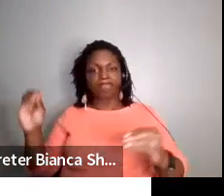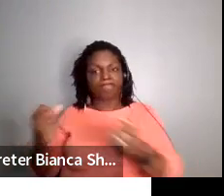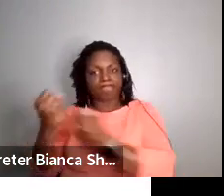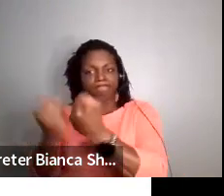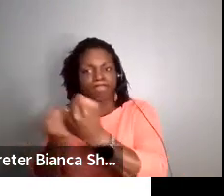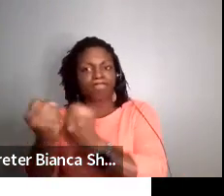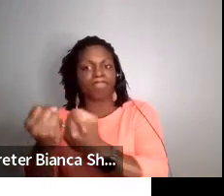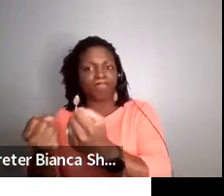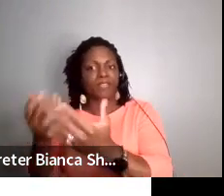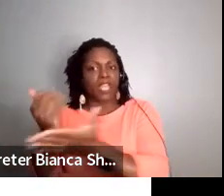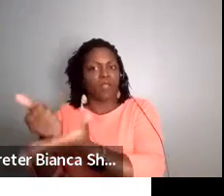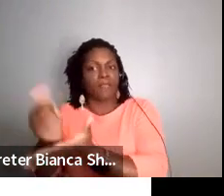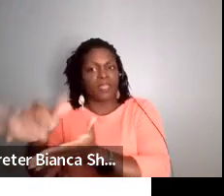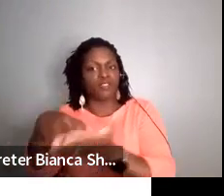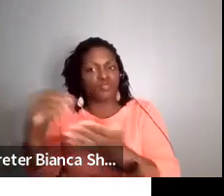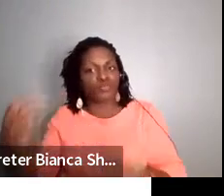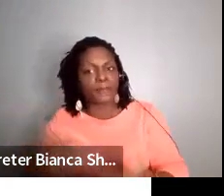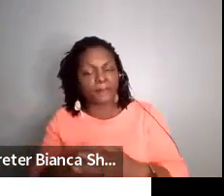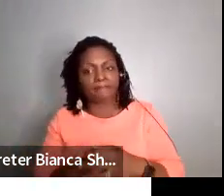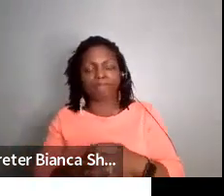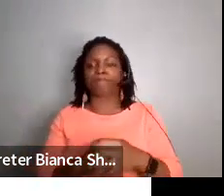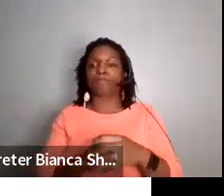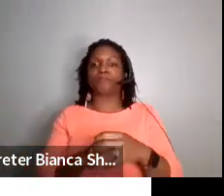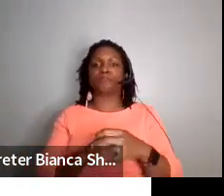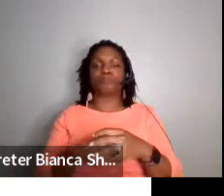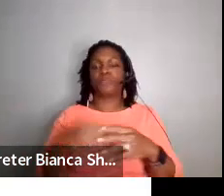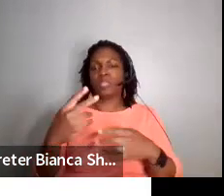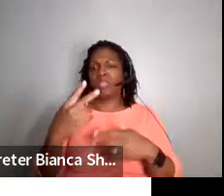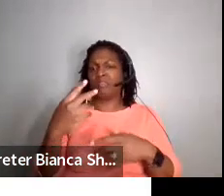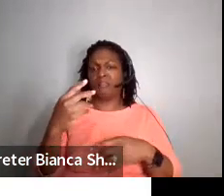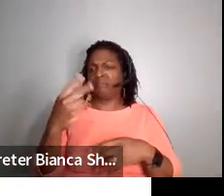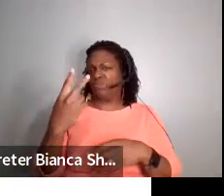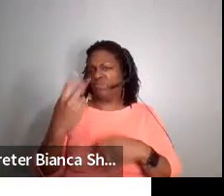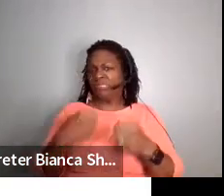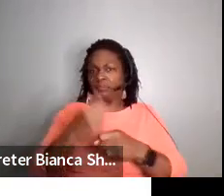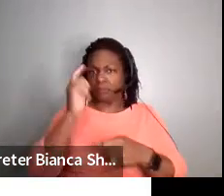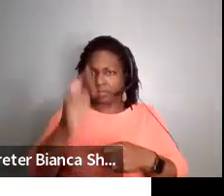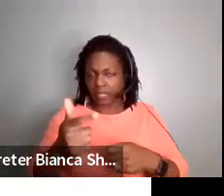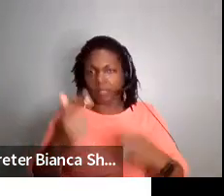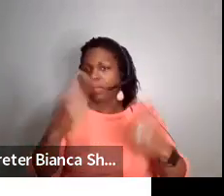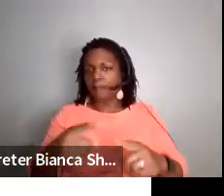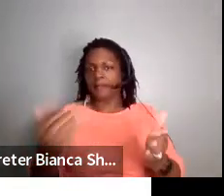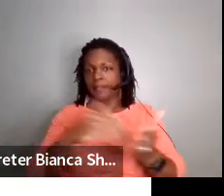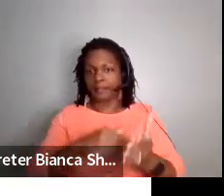Very similar happened. both years later again. Ultimately I lost that student.